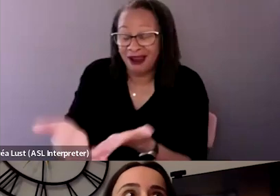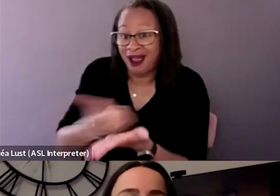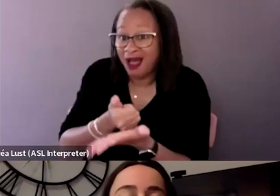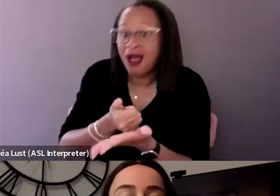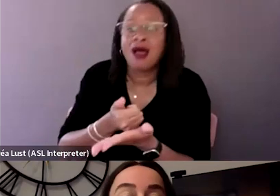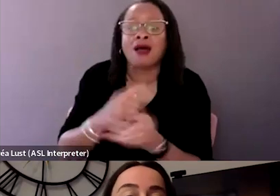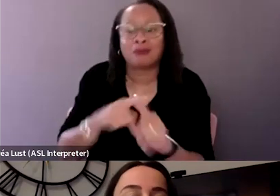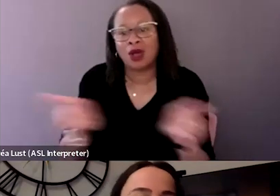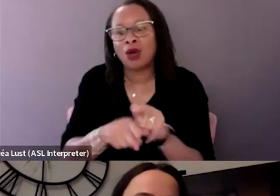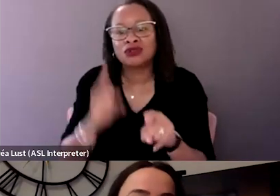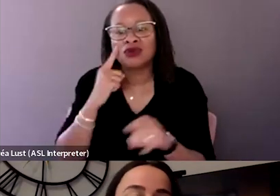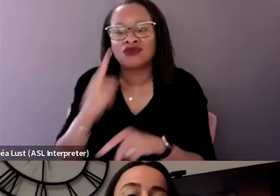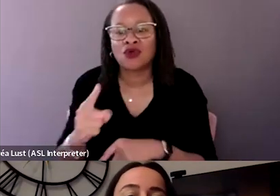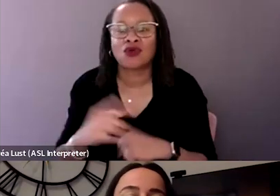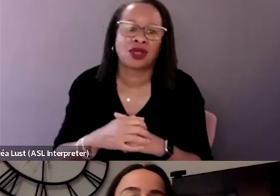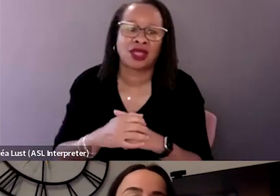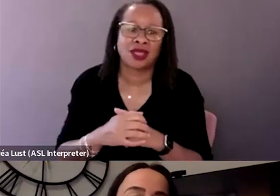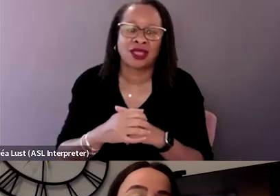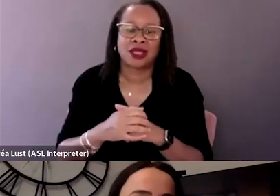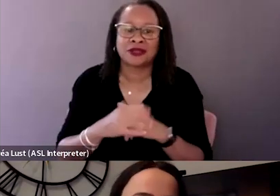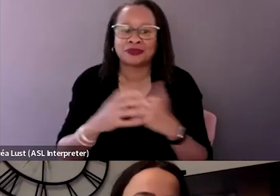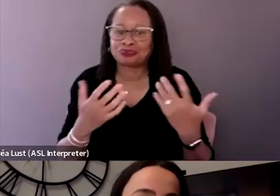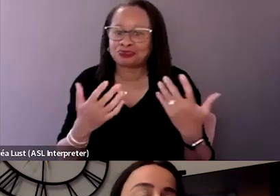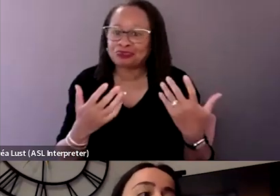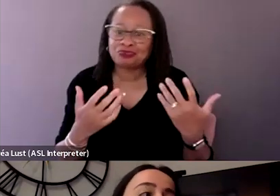but also for pulling this whole project together